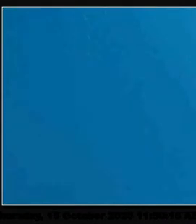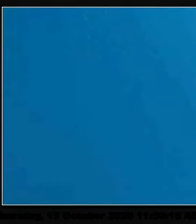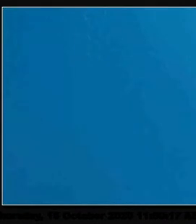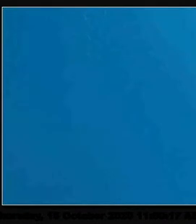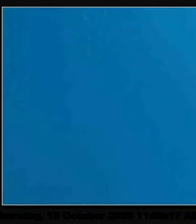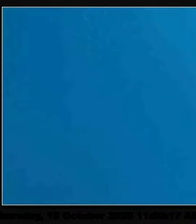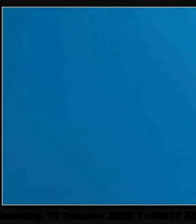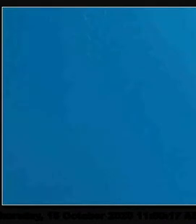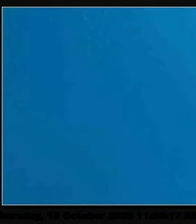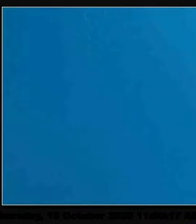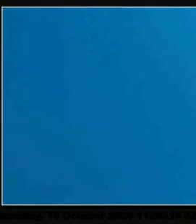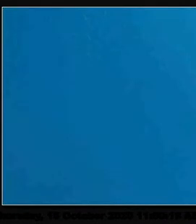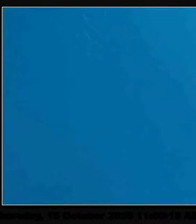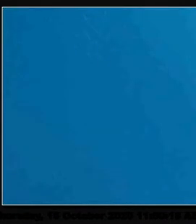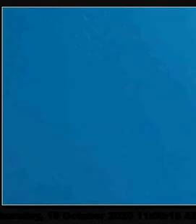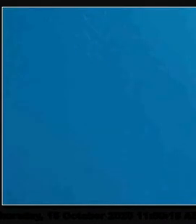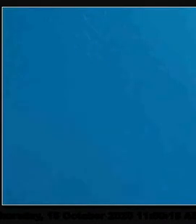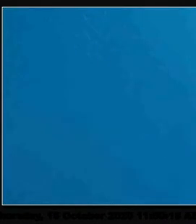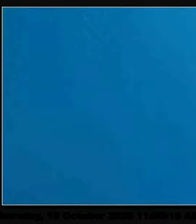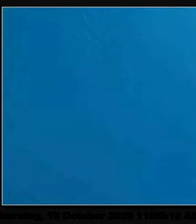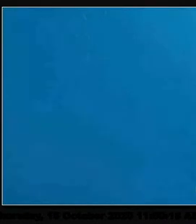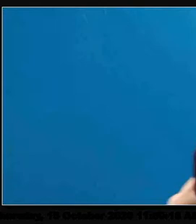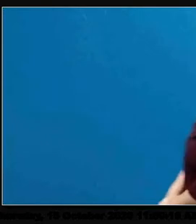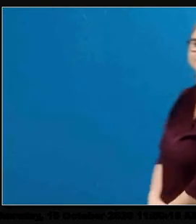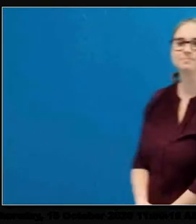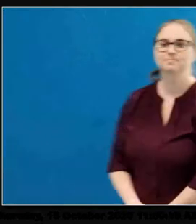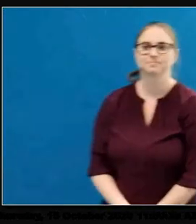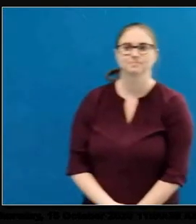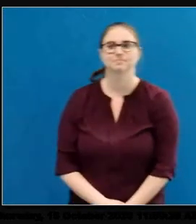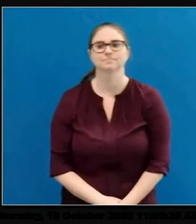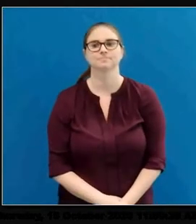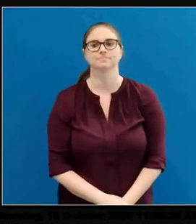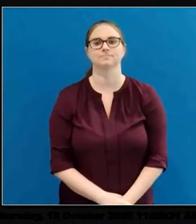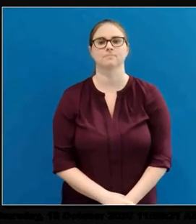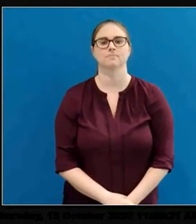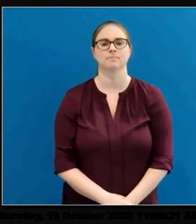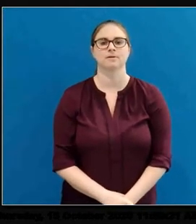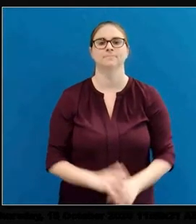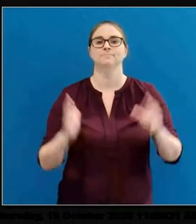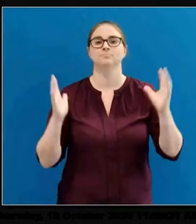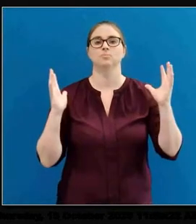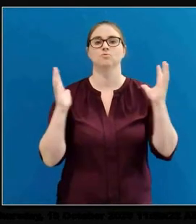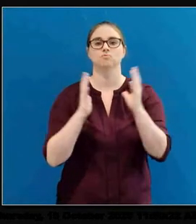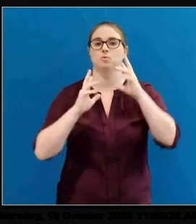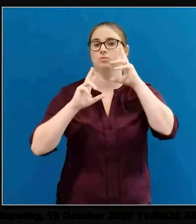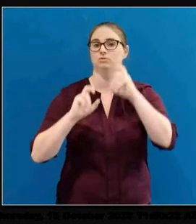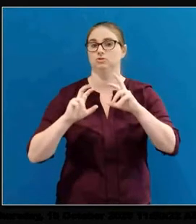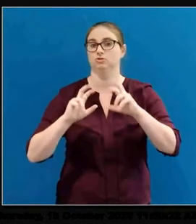The Royal Commission has resumed. Yes, Dr Mellifont. Thank you.